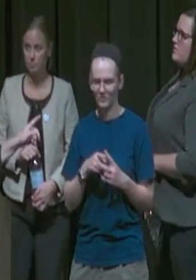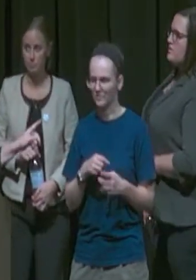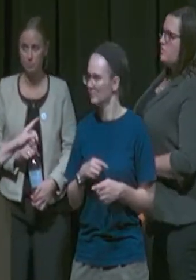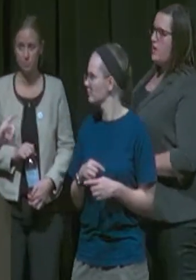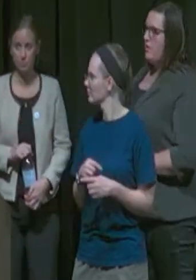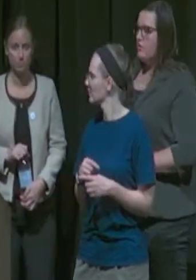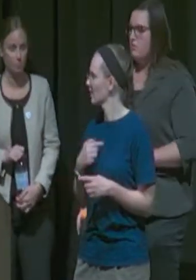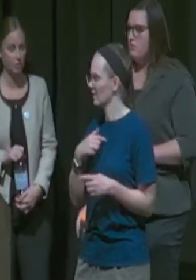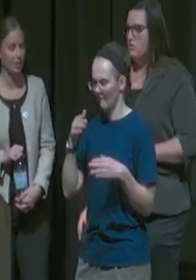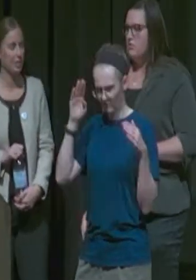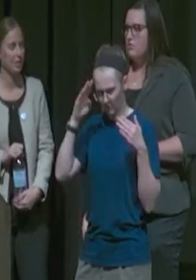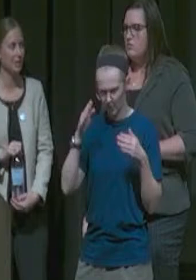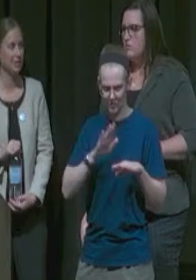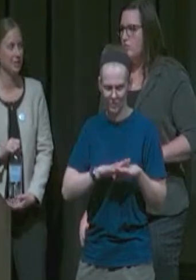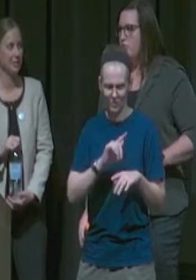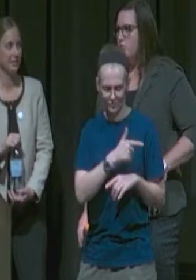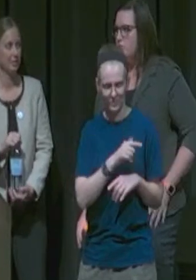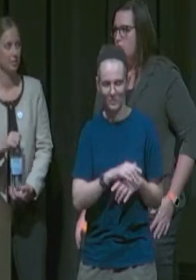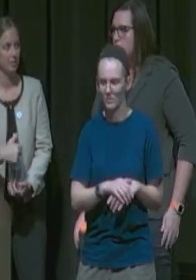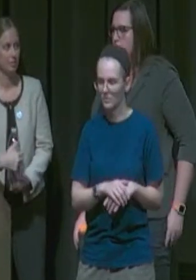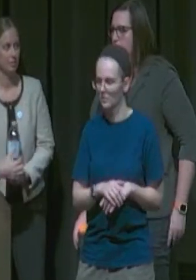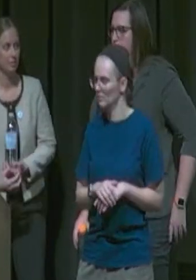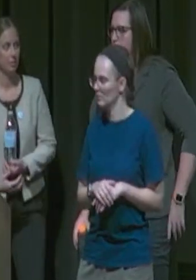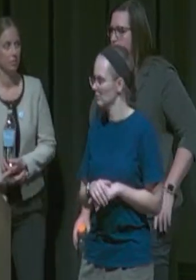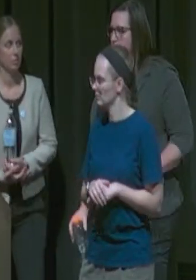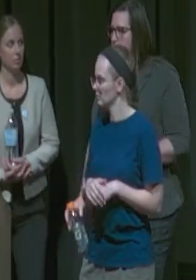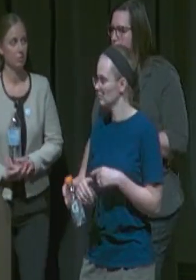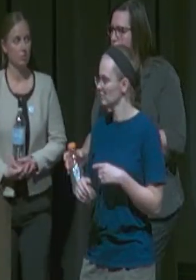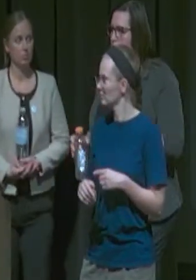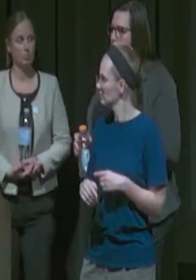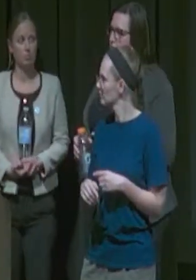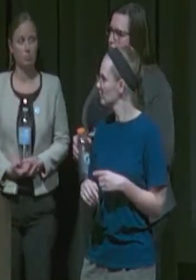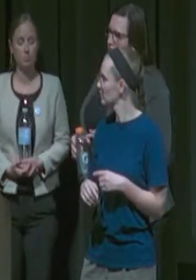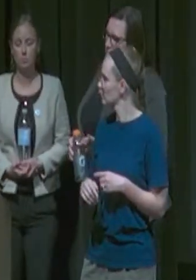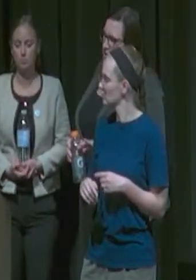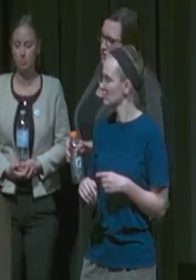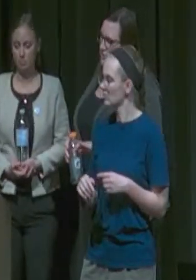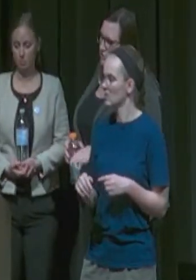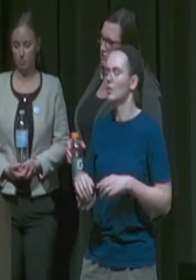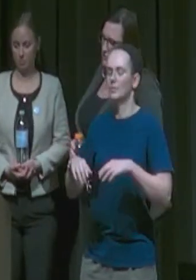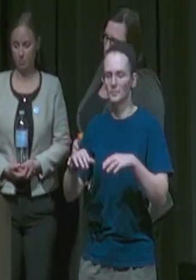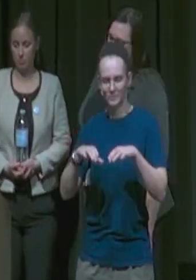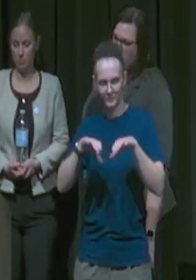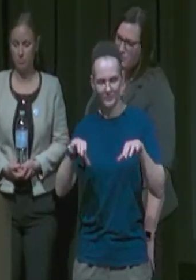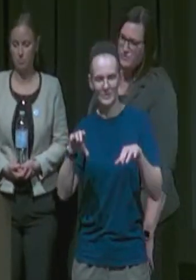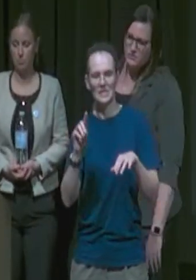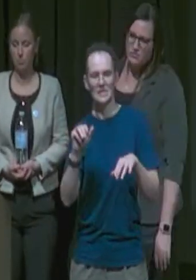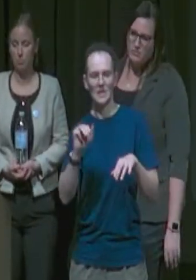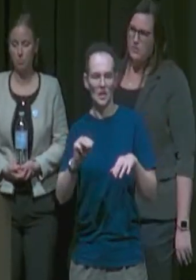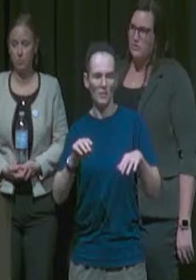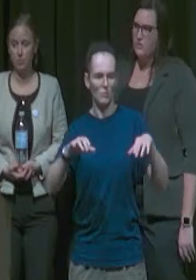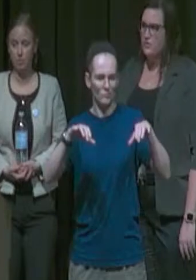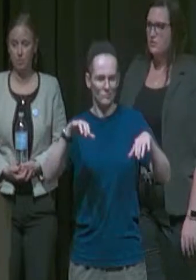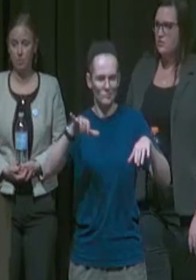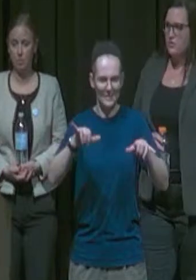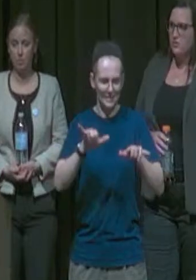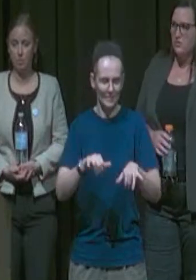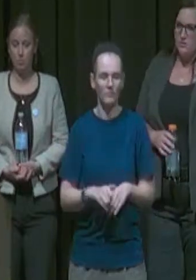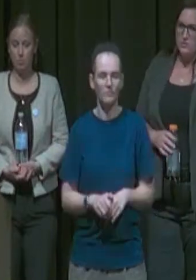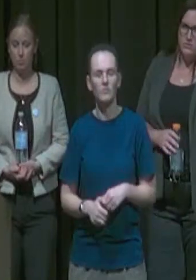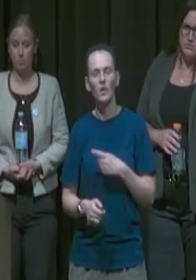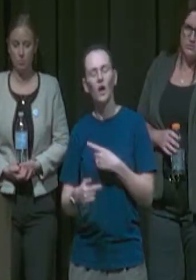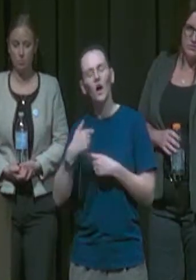concentrating on what you're gonna say Yes um I don't know how long ago we we made that video